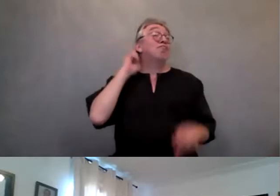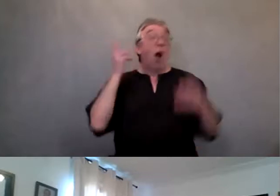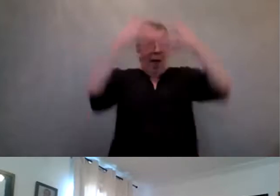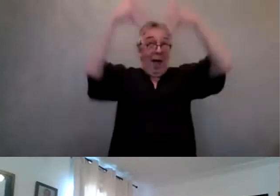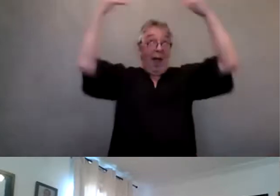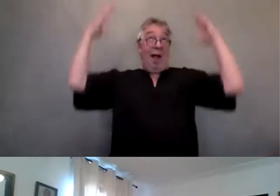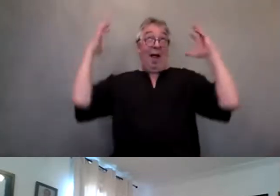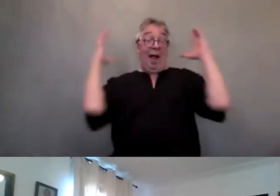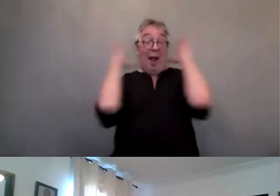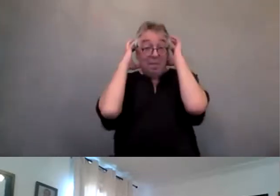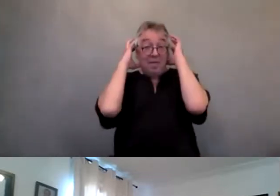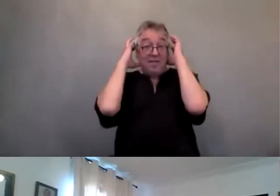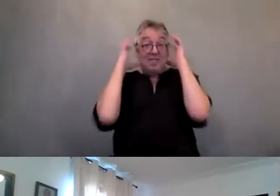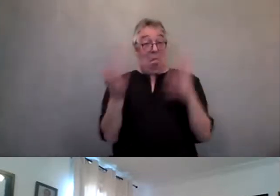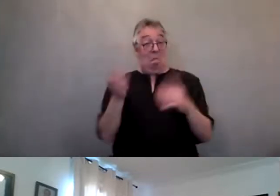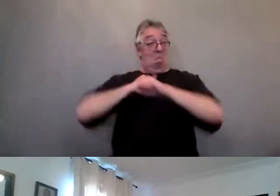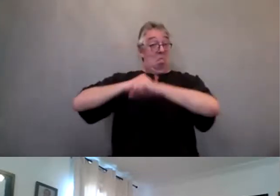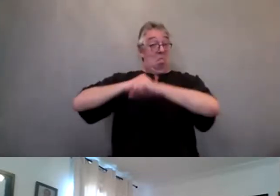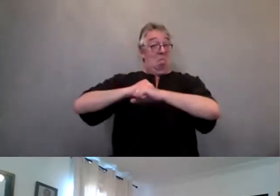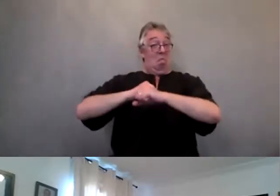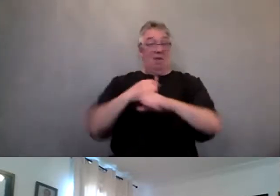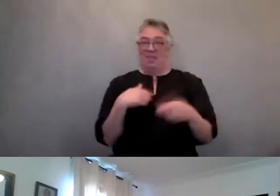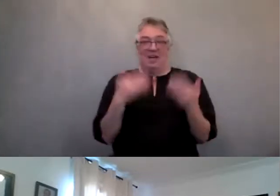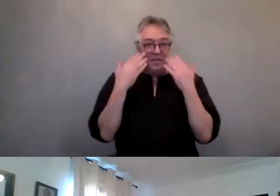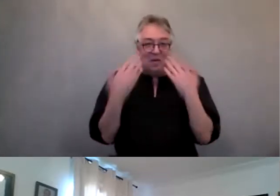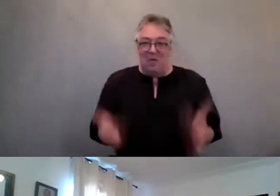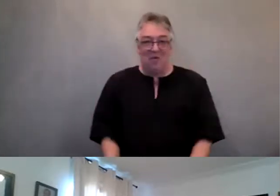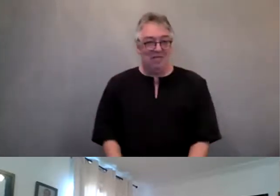cochlear implants, and there is no possibility